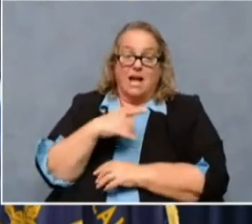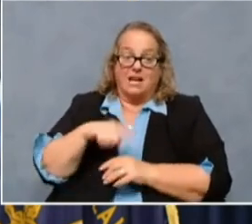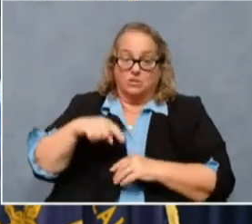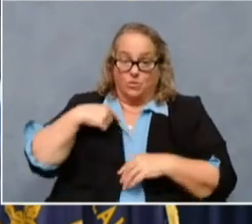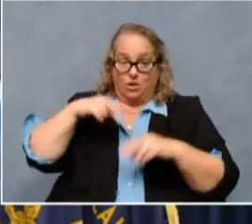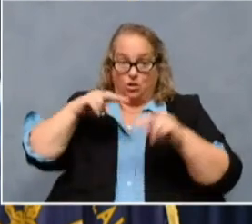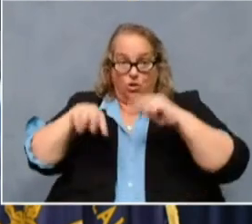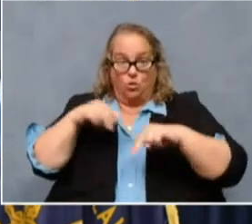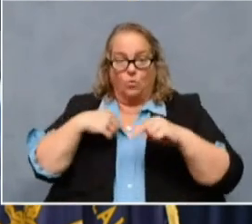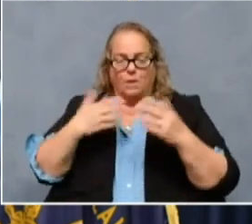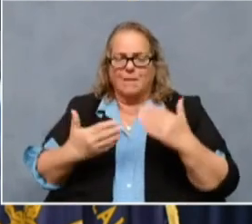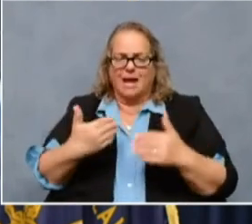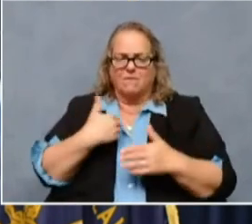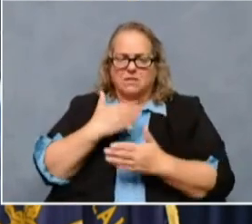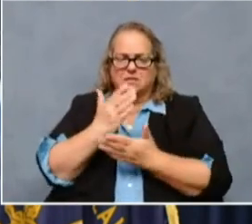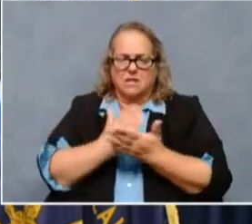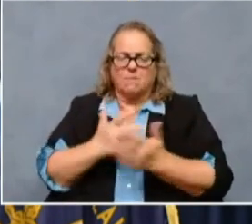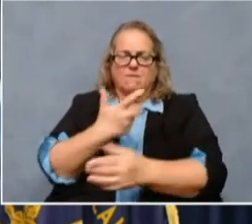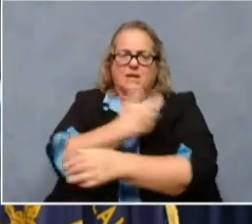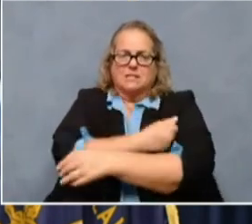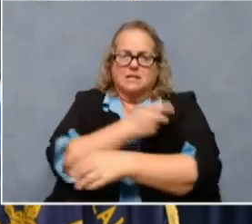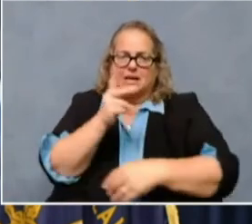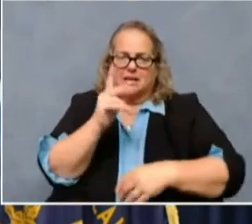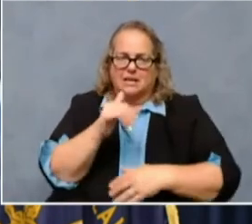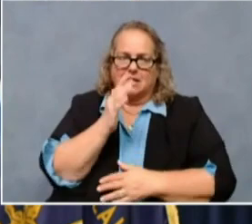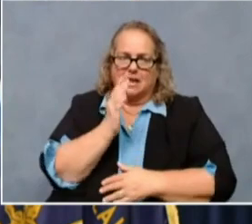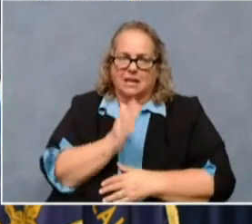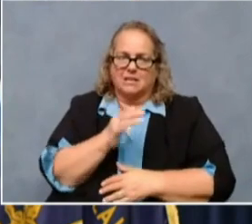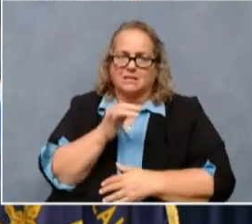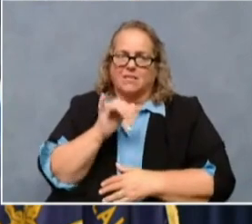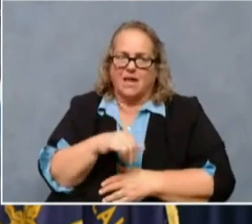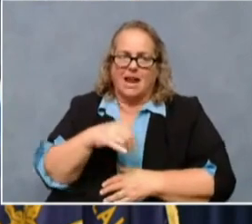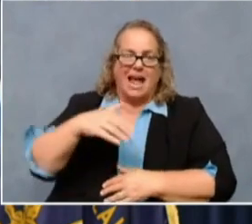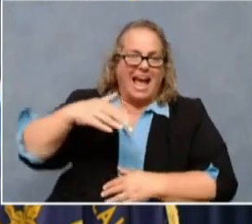vaccinated Kentucky and uh, that haven't been included. That could be a